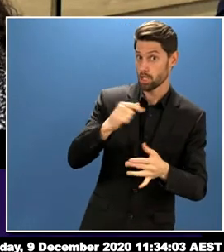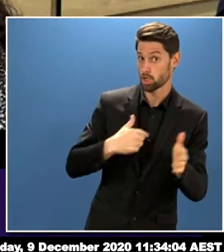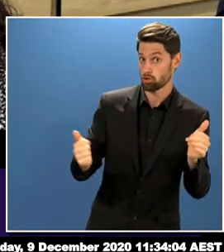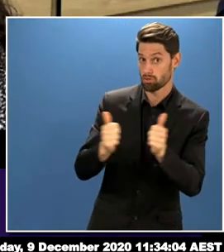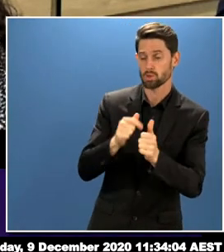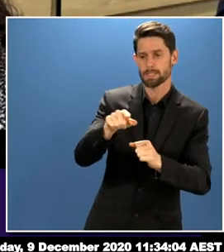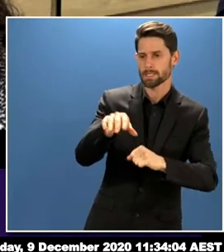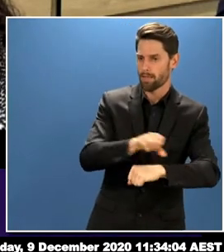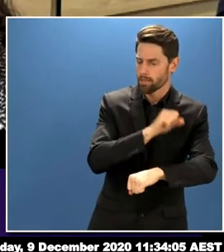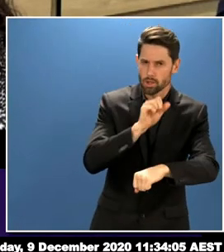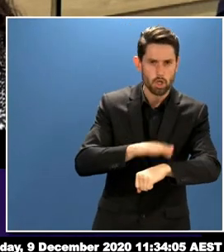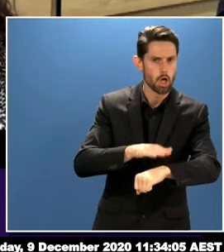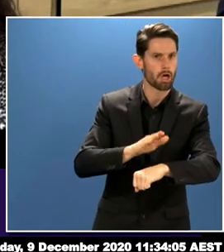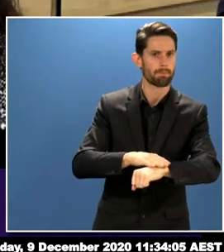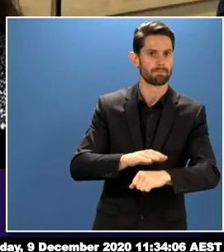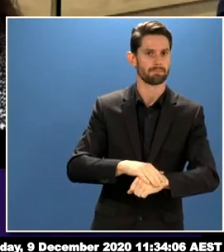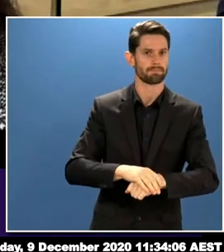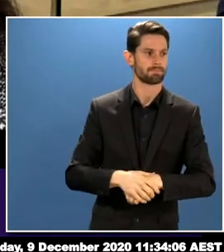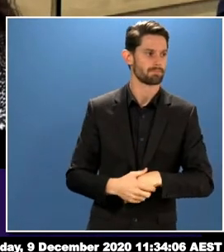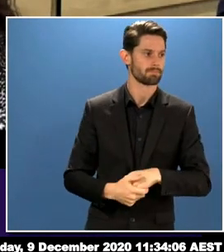asking the questions. Thank you, Commissioner.